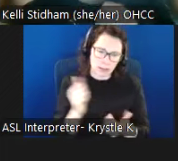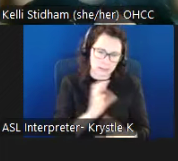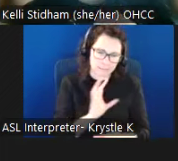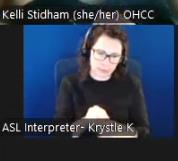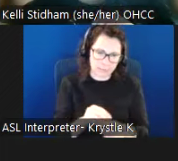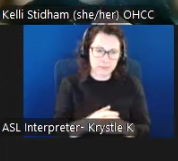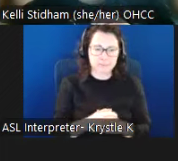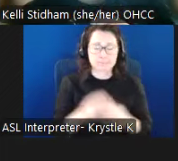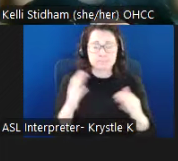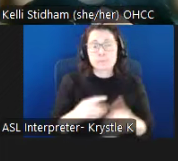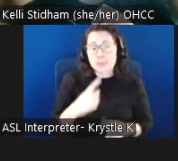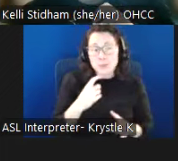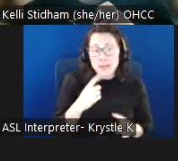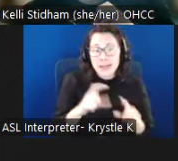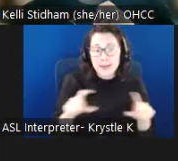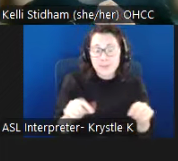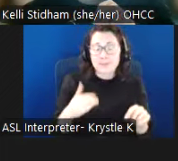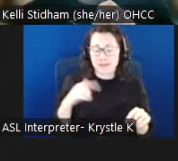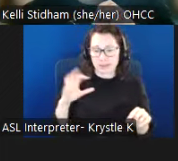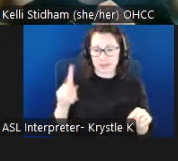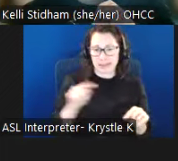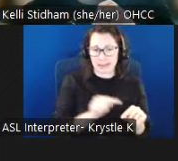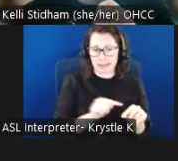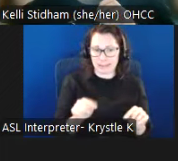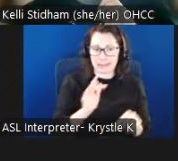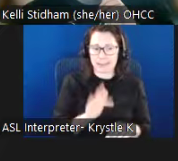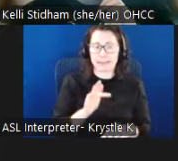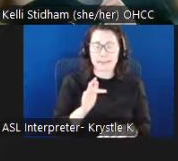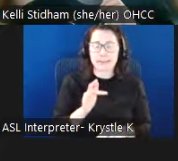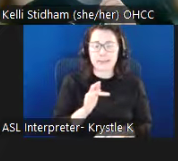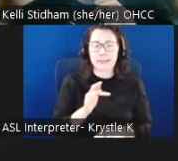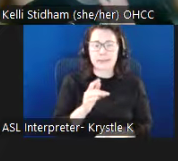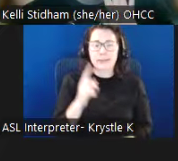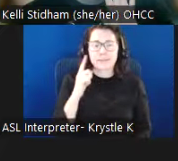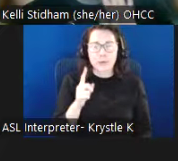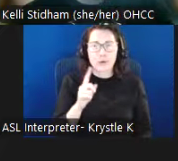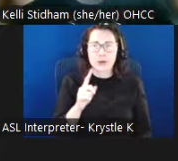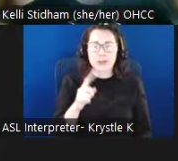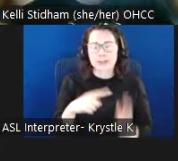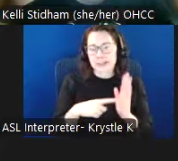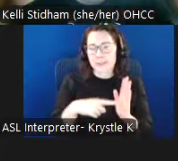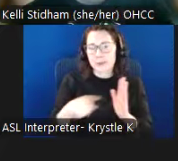also a link here that is um good if you